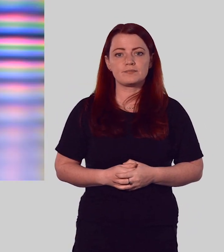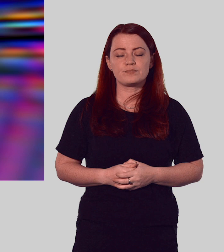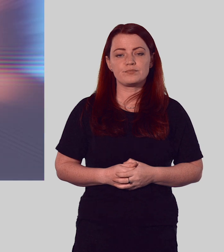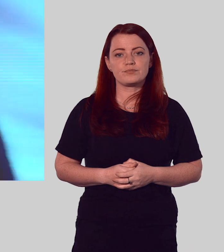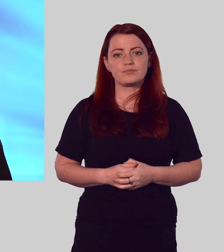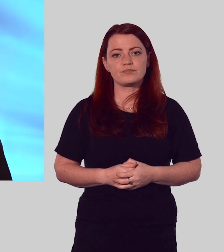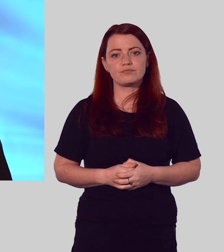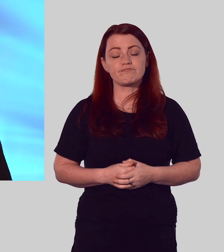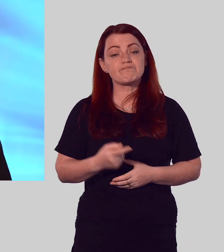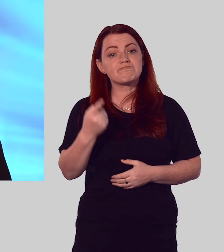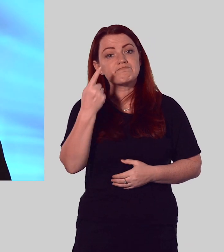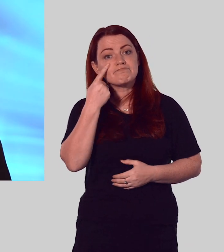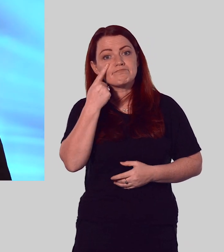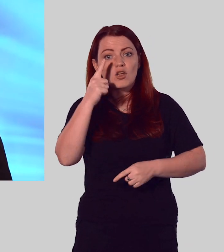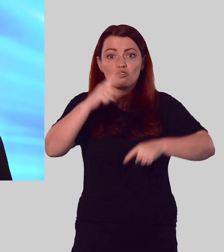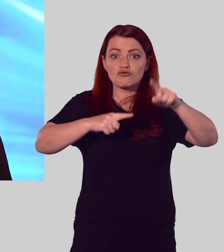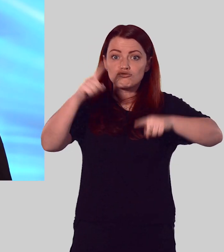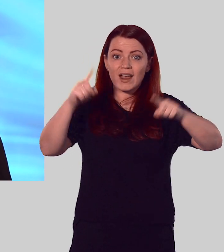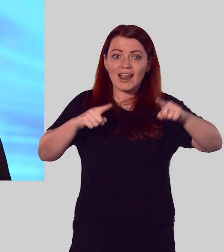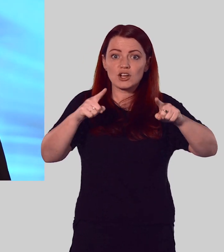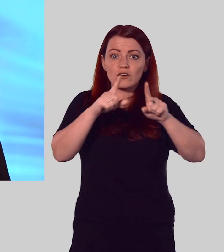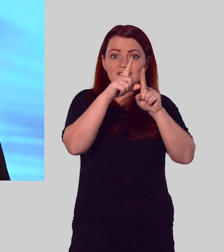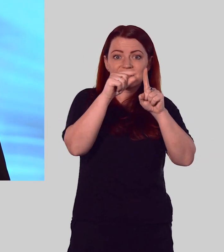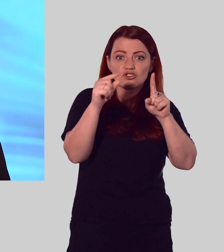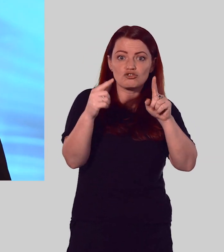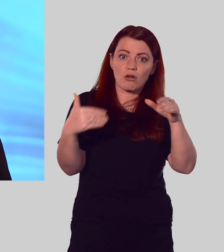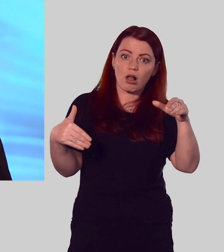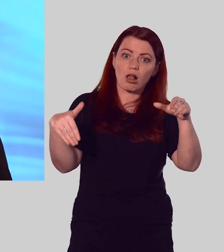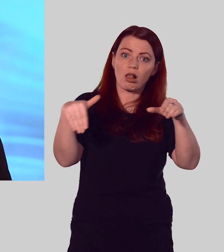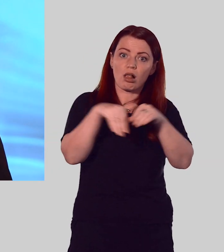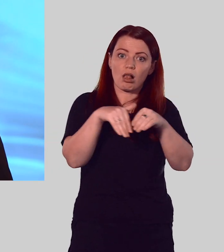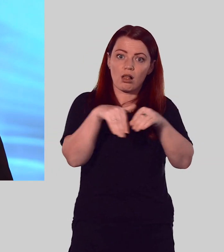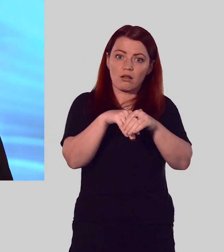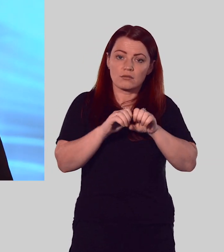Let's look at a range of digital distribution platforms and how and why they're